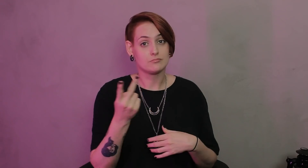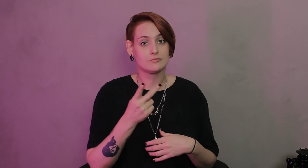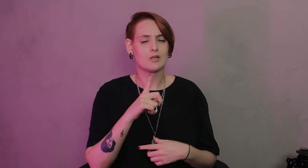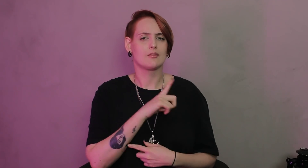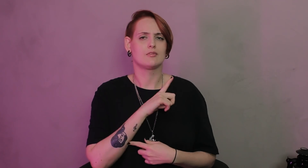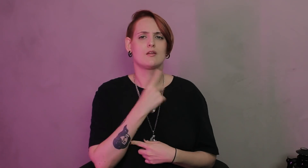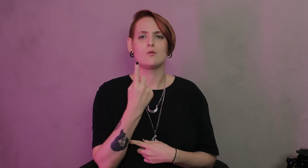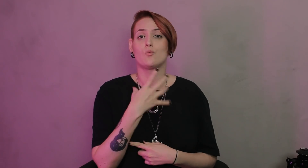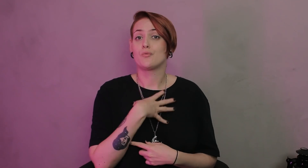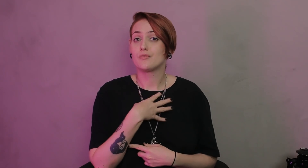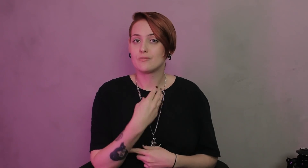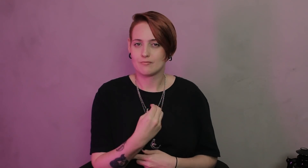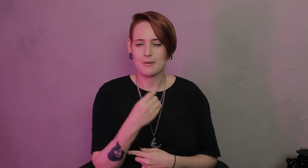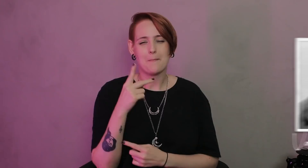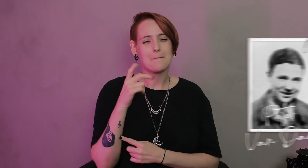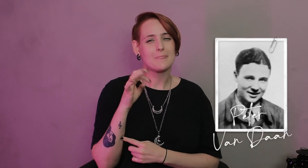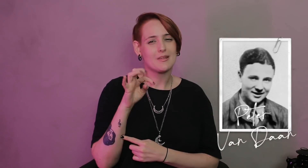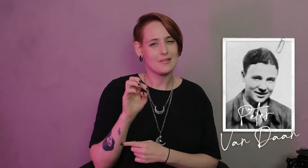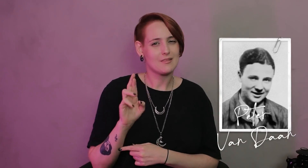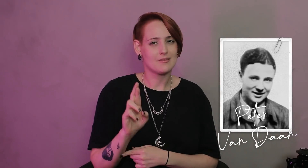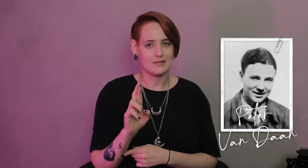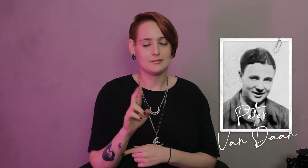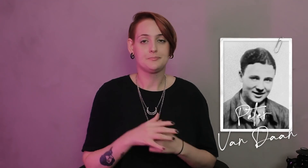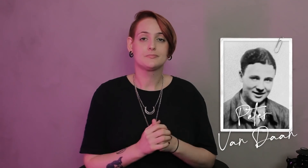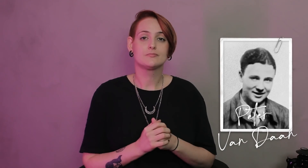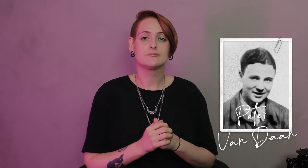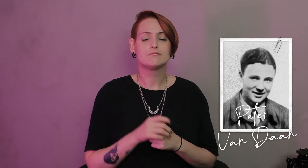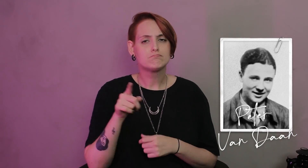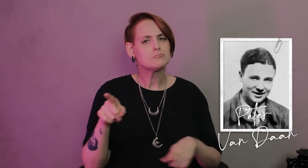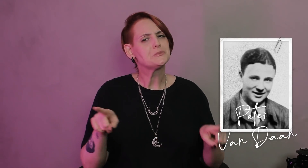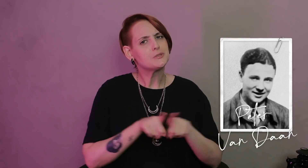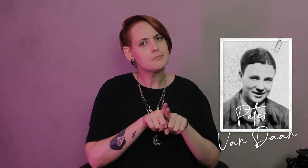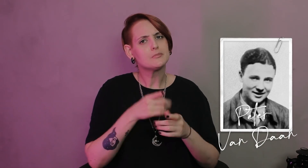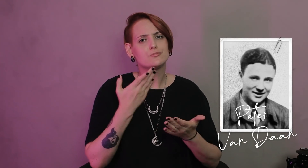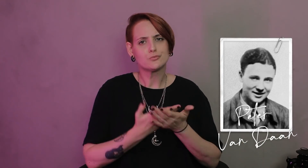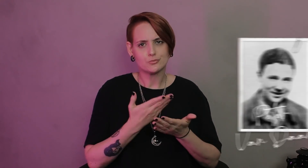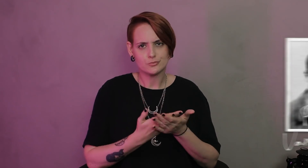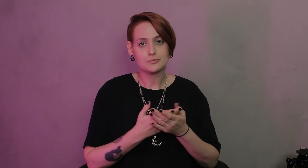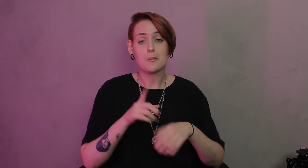The couple's son, Peter, was also studying.